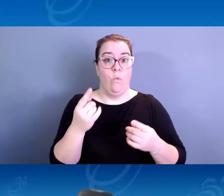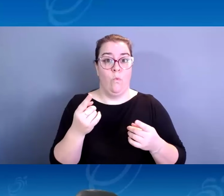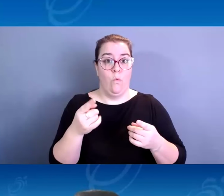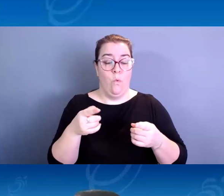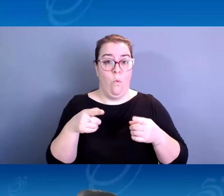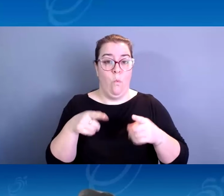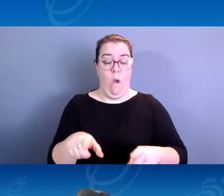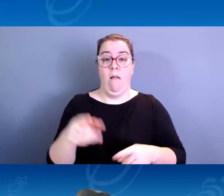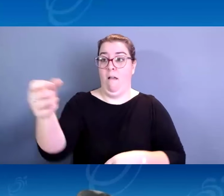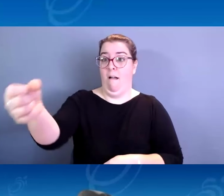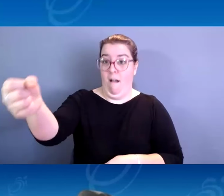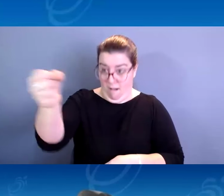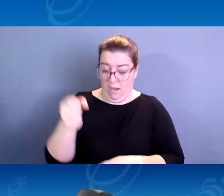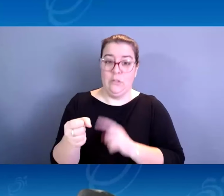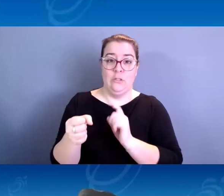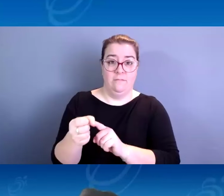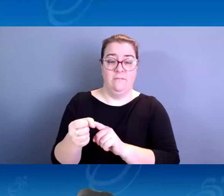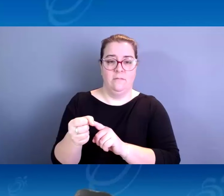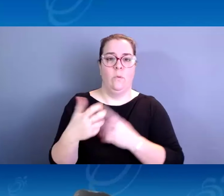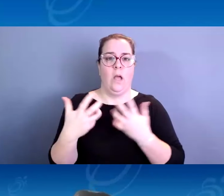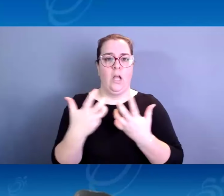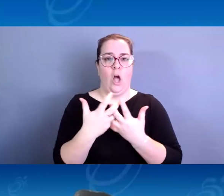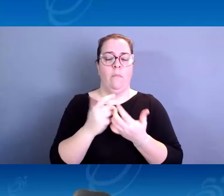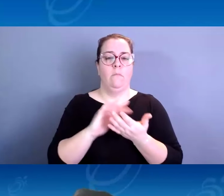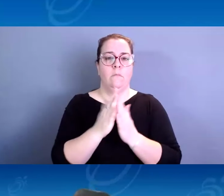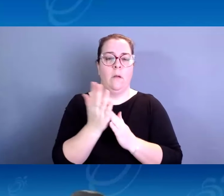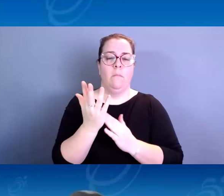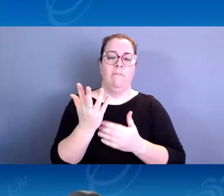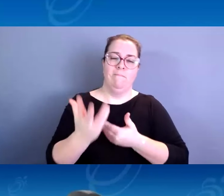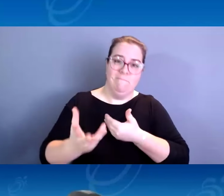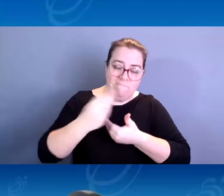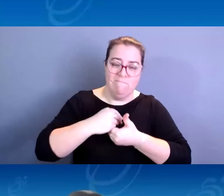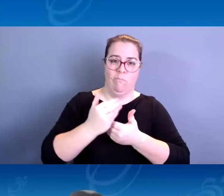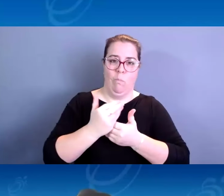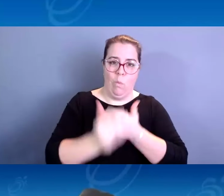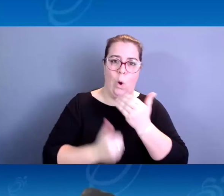and asking every employee what they need in the hiring process